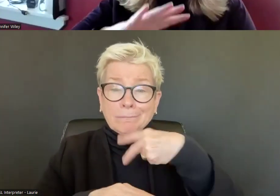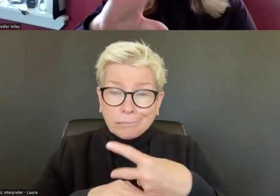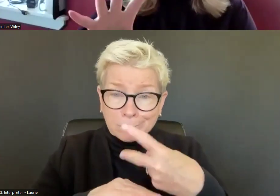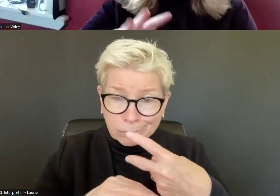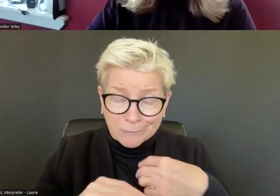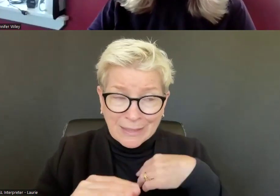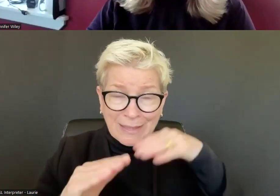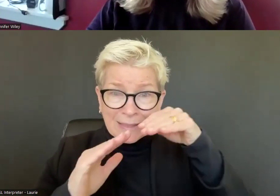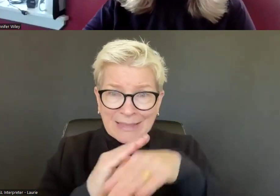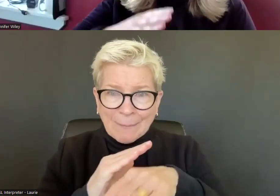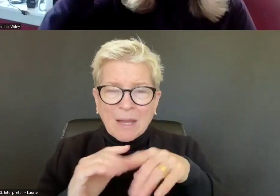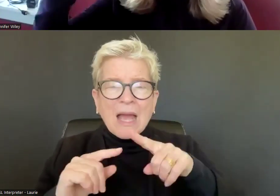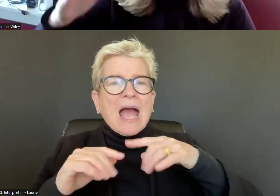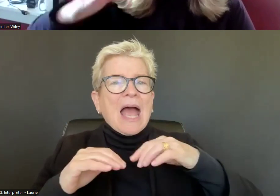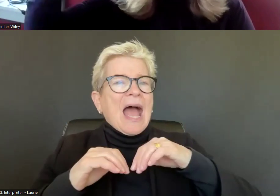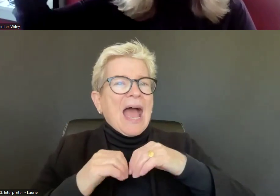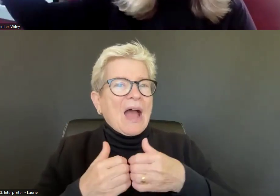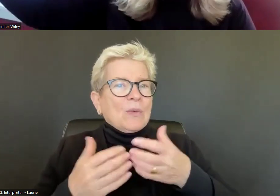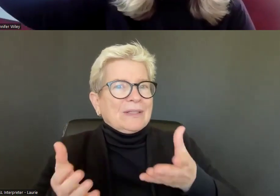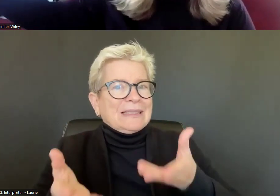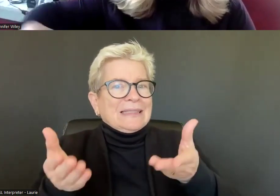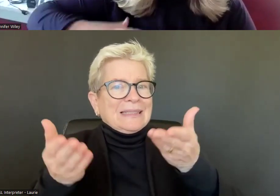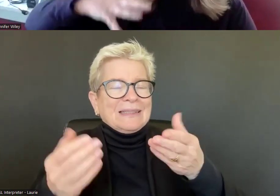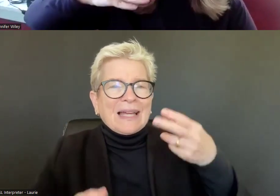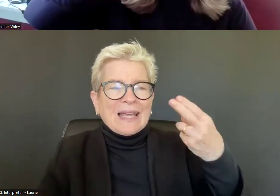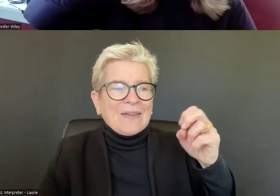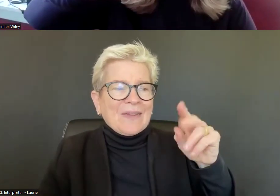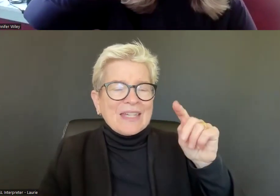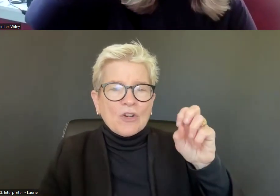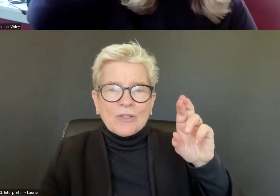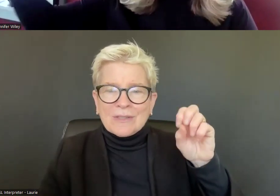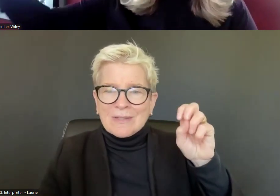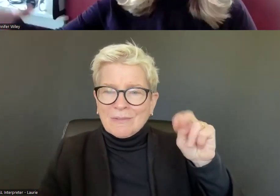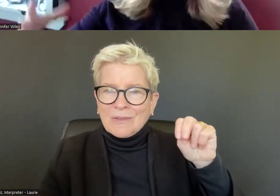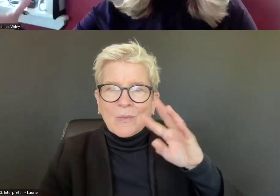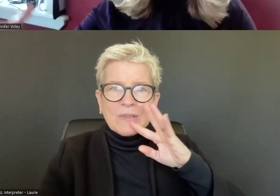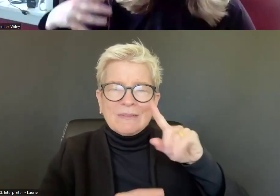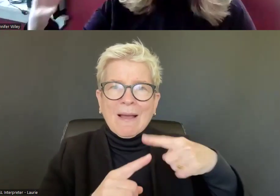some of what Henterson was talking about you know, long-term ongoing events, the